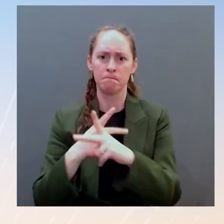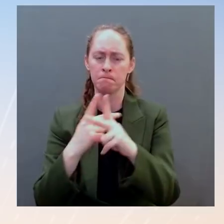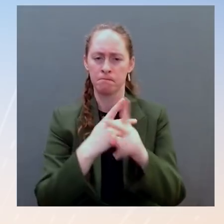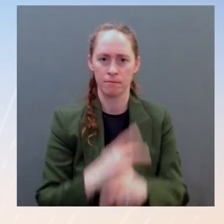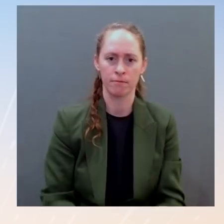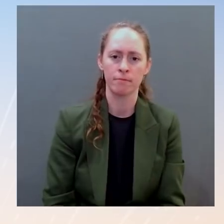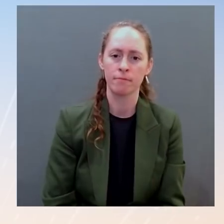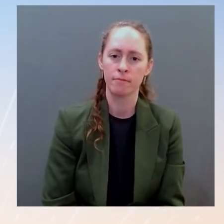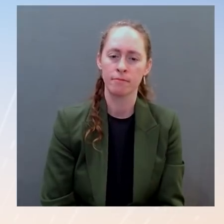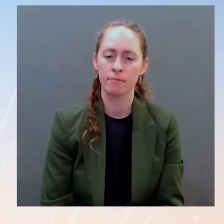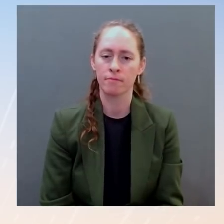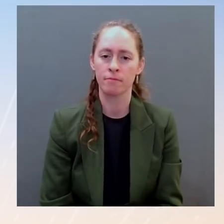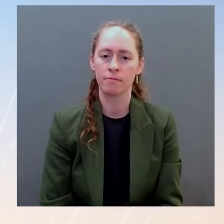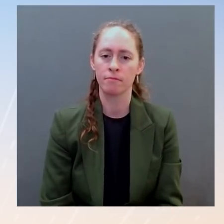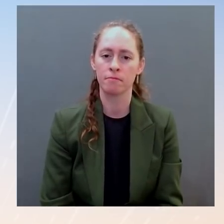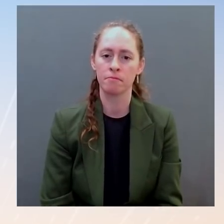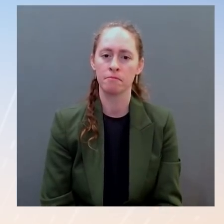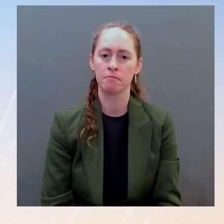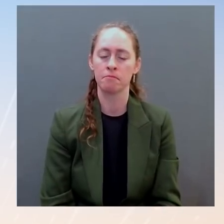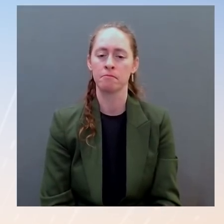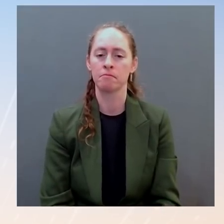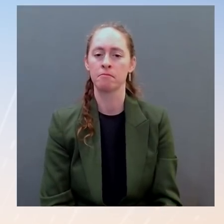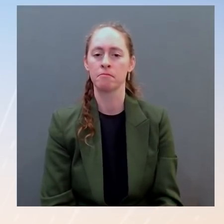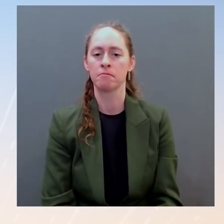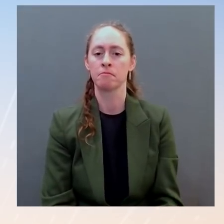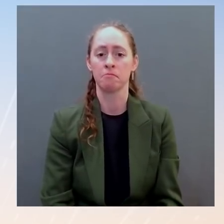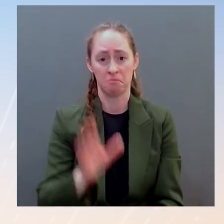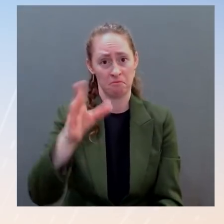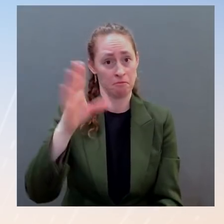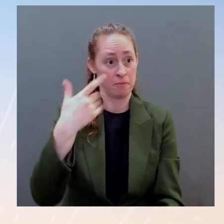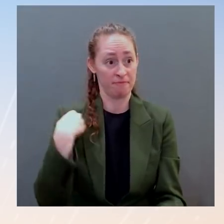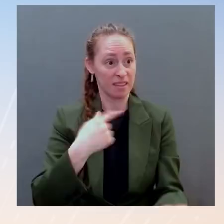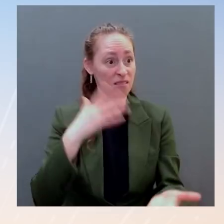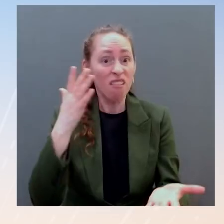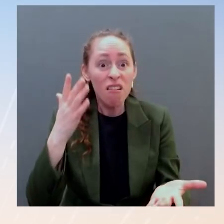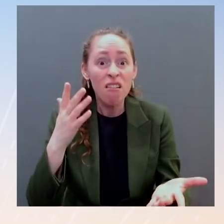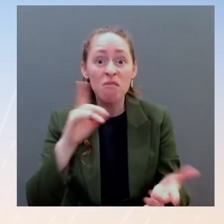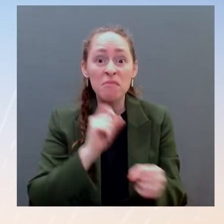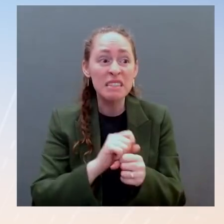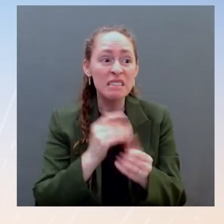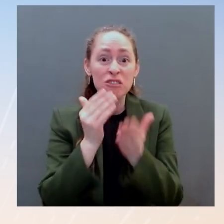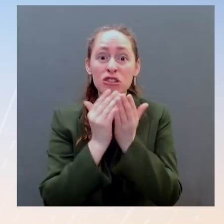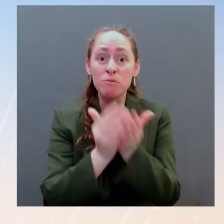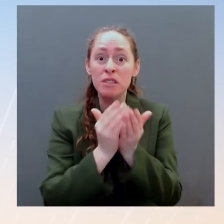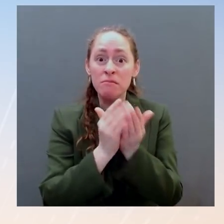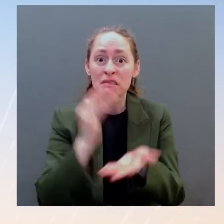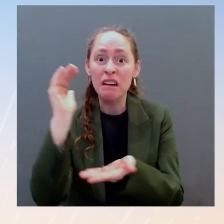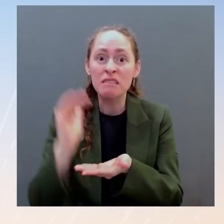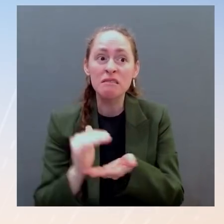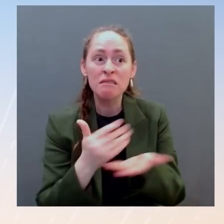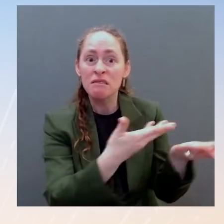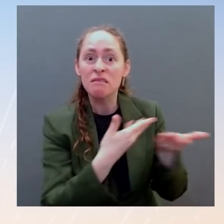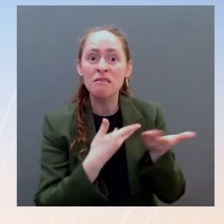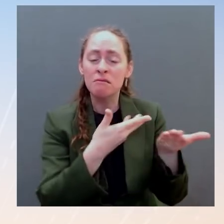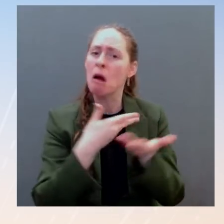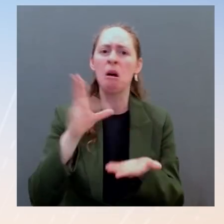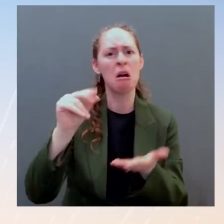We obviously are continuing to monitor that. And Beijing is -- has increased their testing, which could be a precursor to a lockdown,